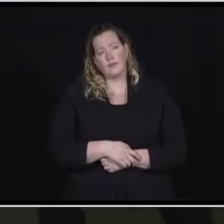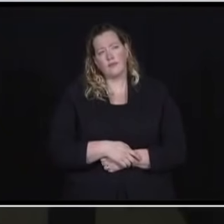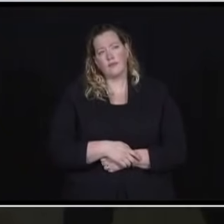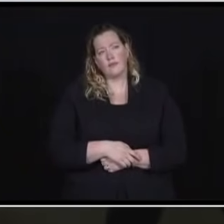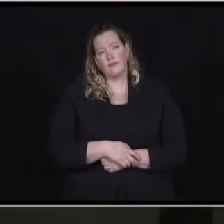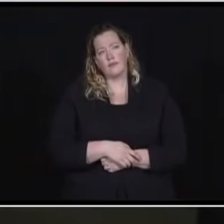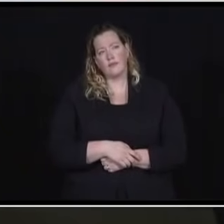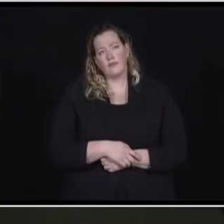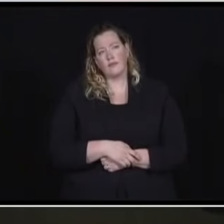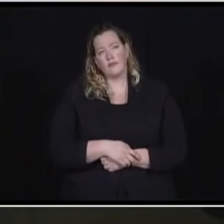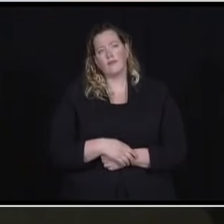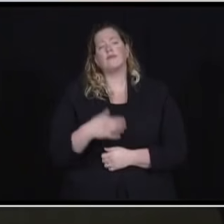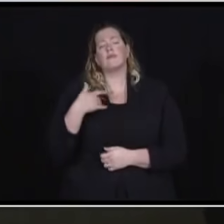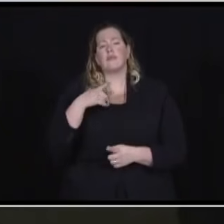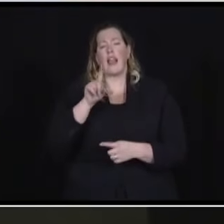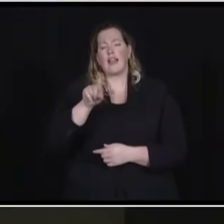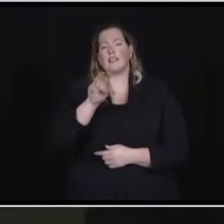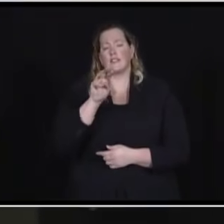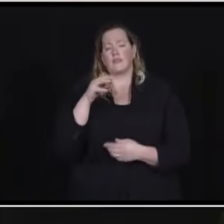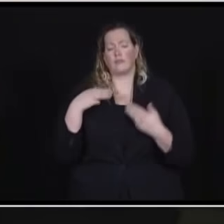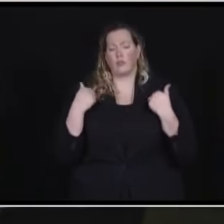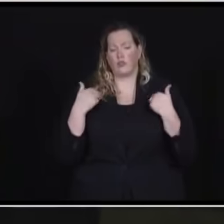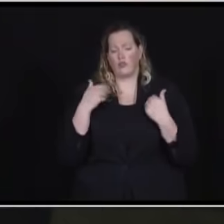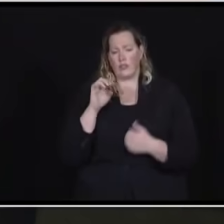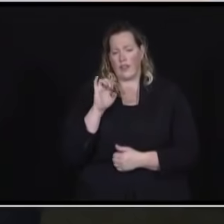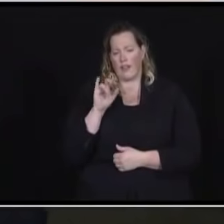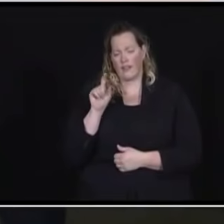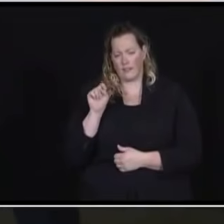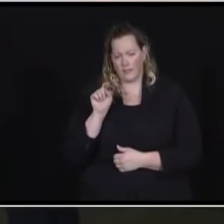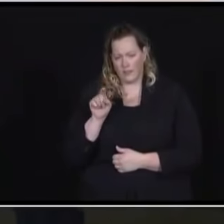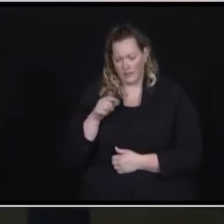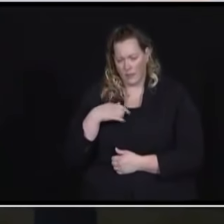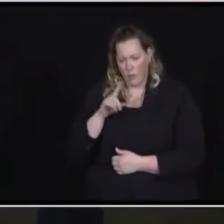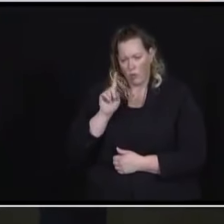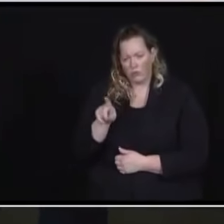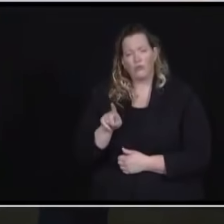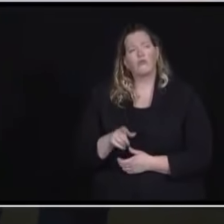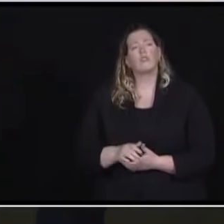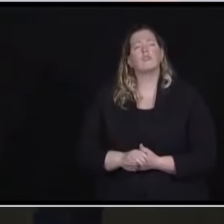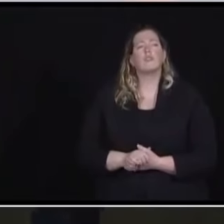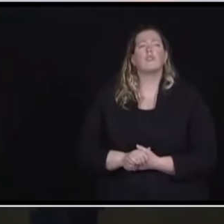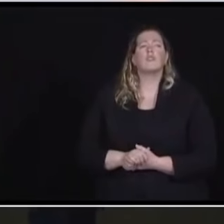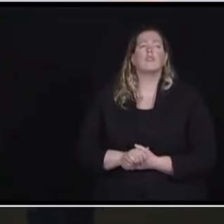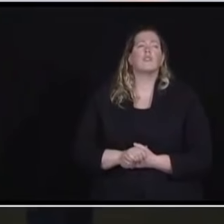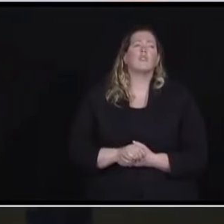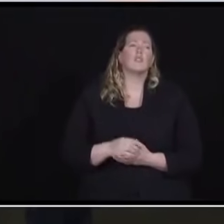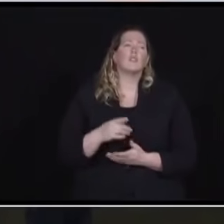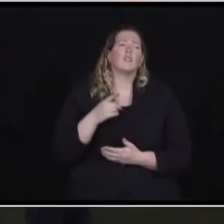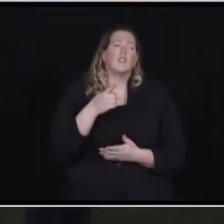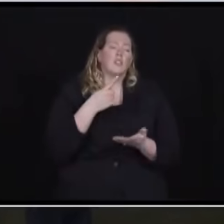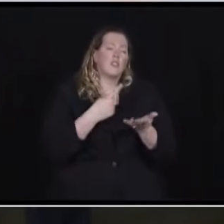vaccination program and to be ready with the COVID vaccination program. Next question. Next question comes from the Toronto Star.